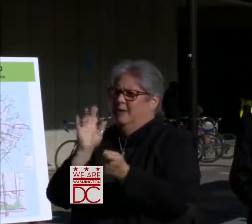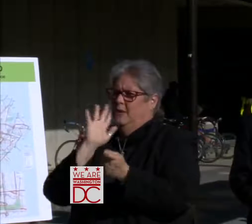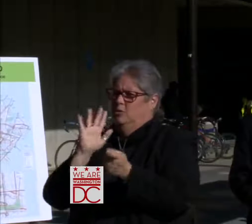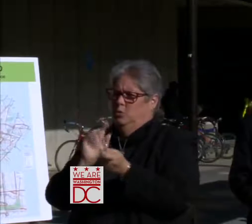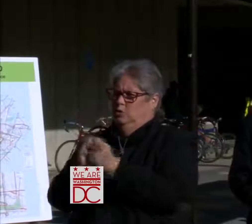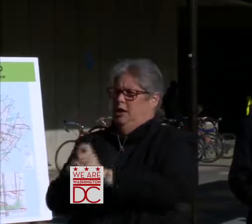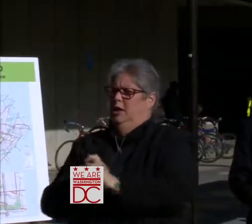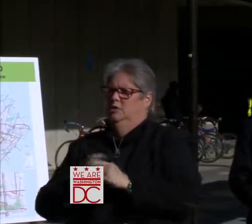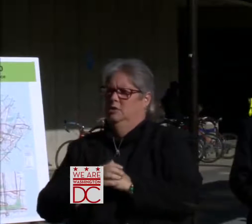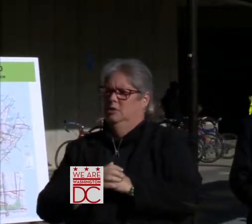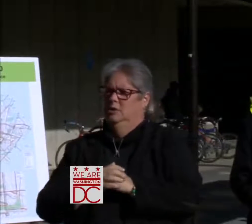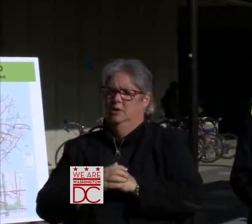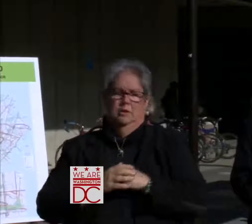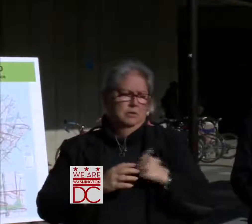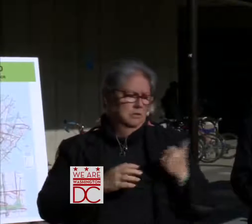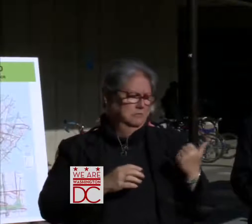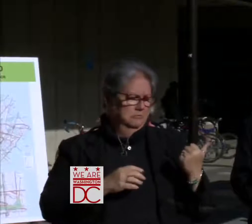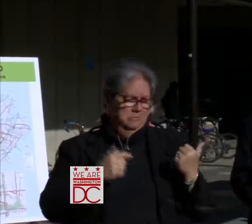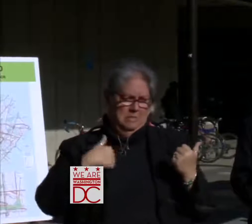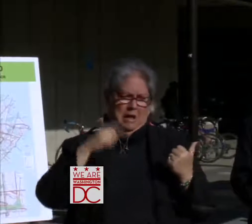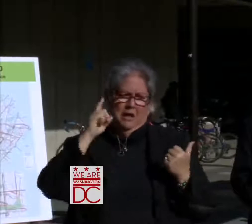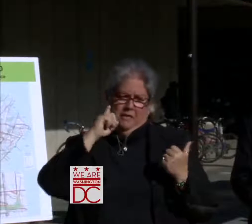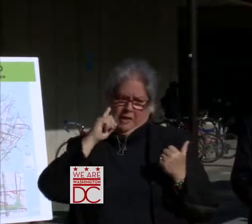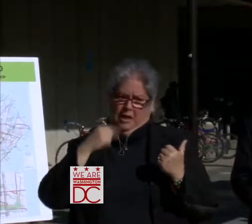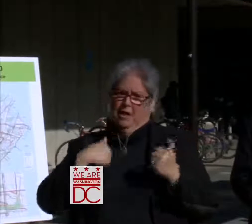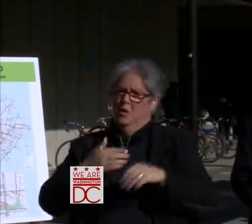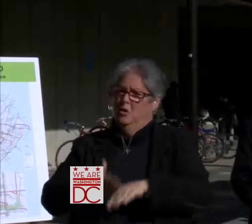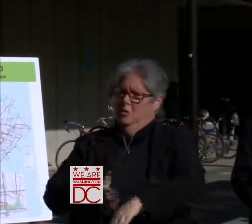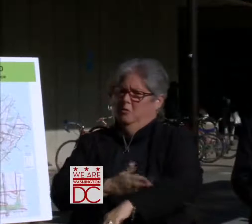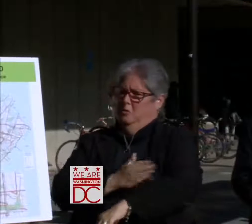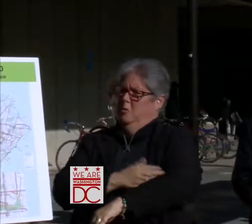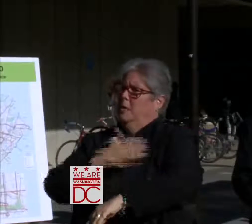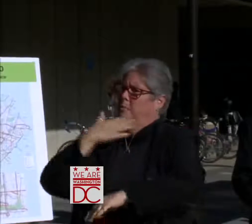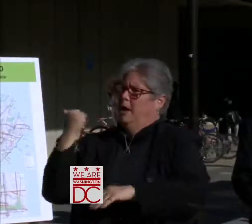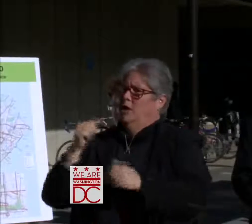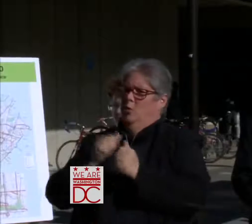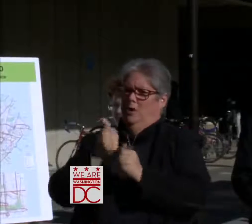I THINK YOU -- WE GET BETTER AT THIS WITH EACH OCCURRENCE SO